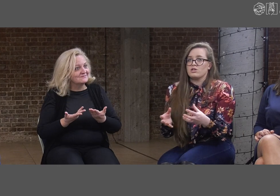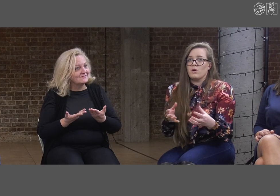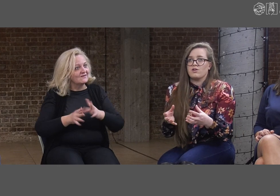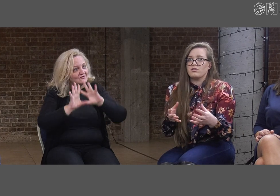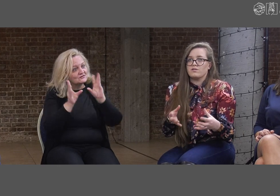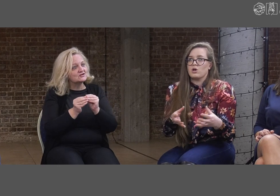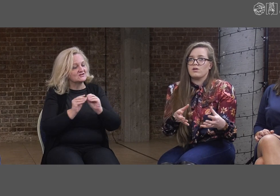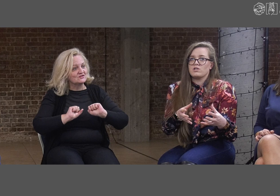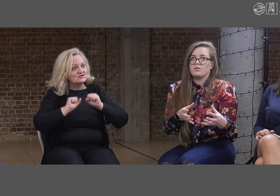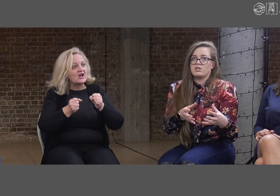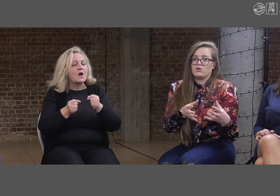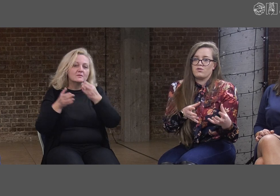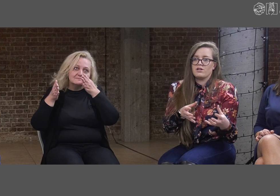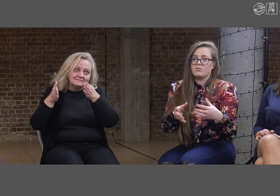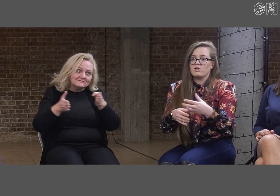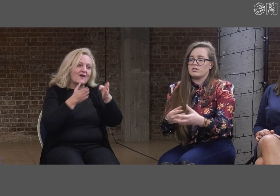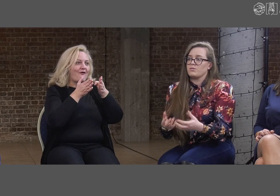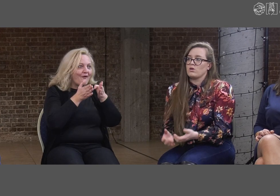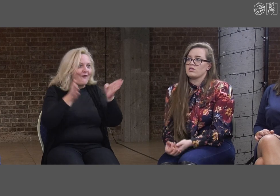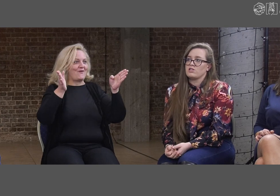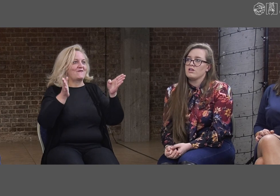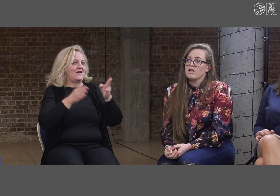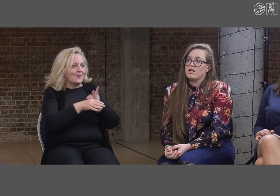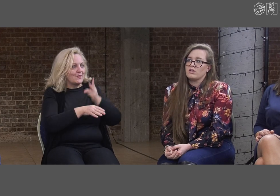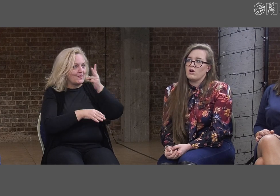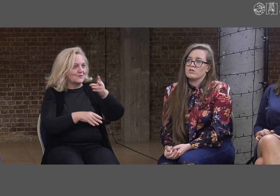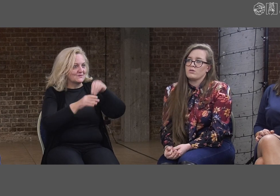actions towards just being open and accessible to these people.